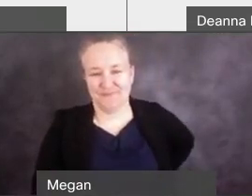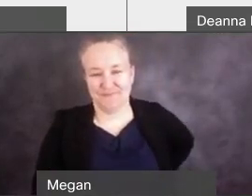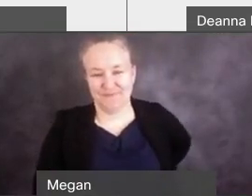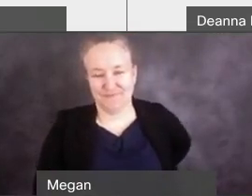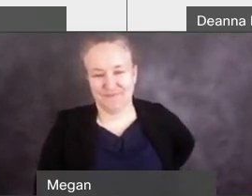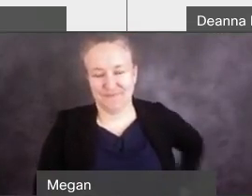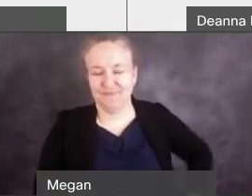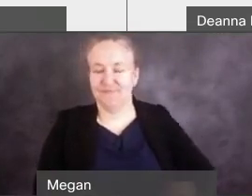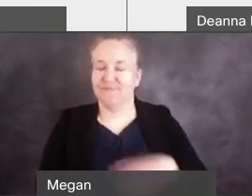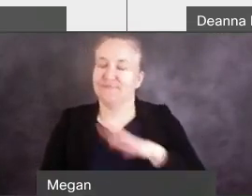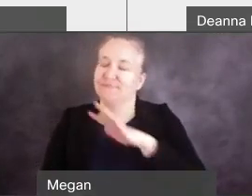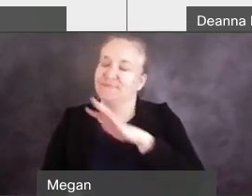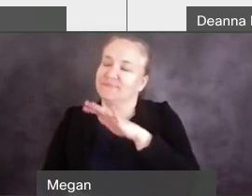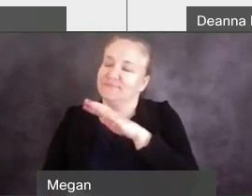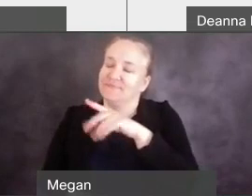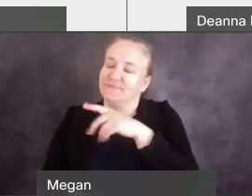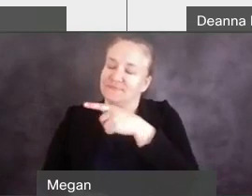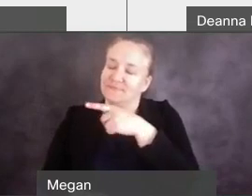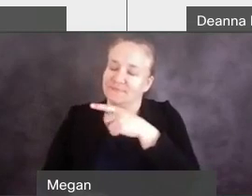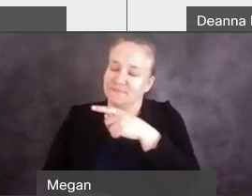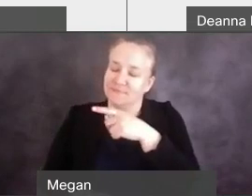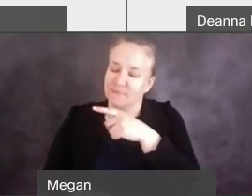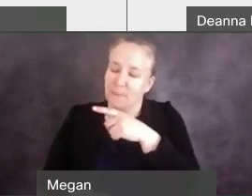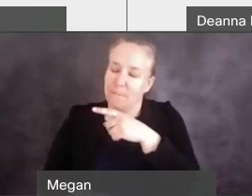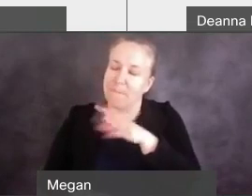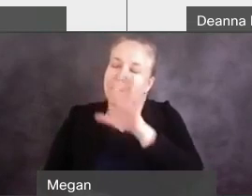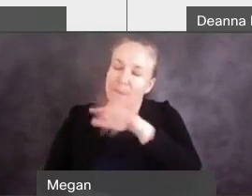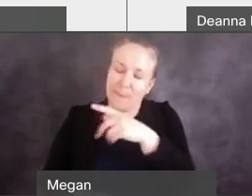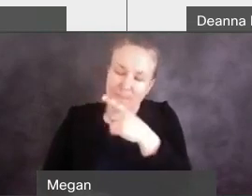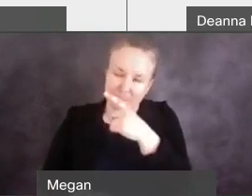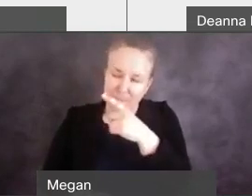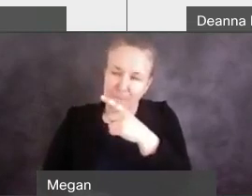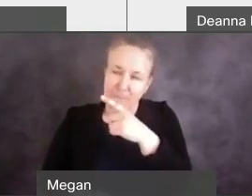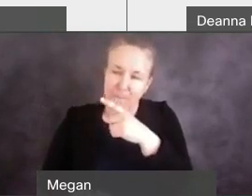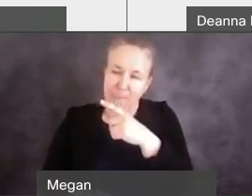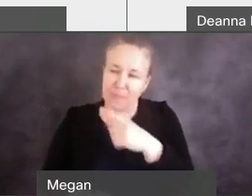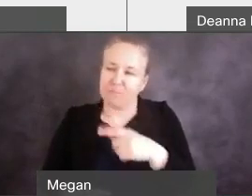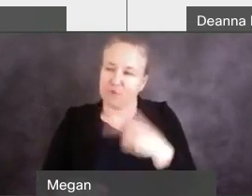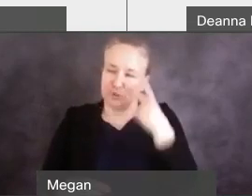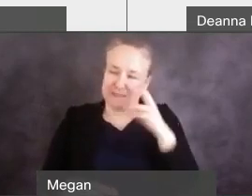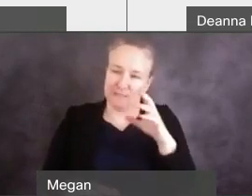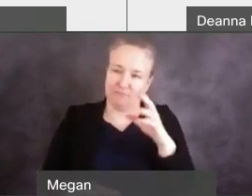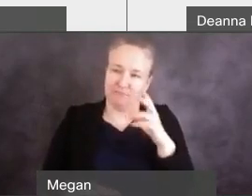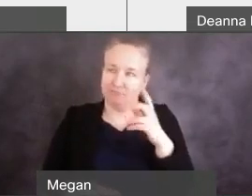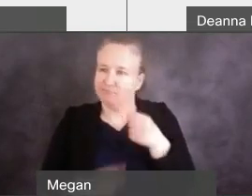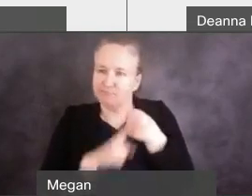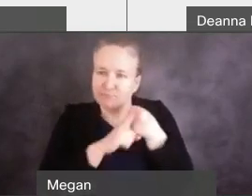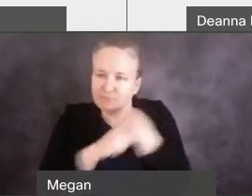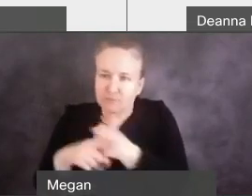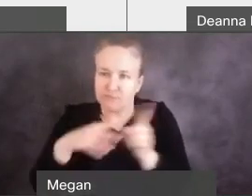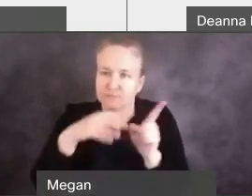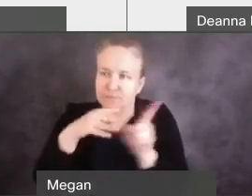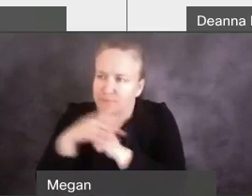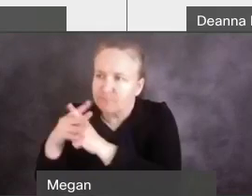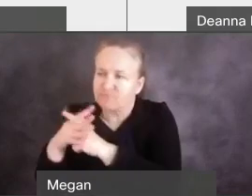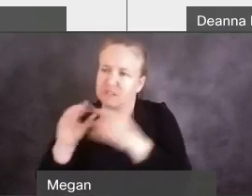[Reporter] As you look at case counts and where we are and where we've come from,